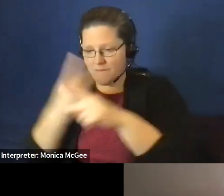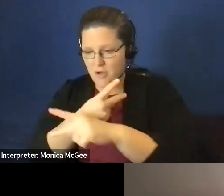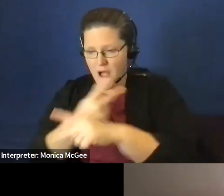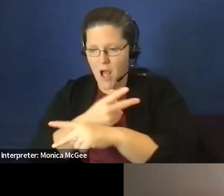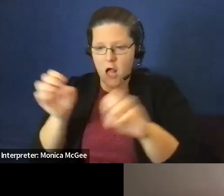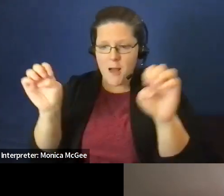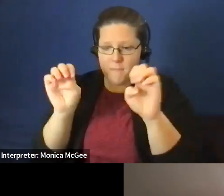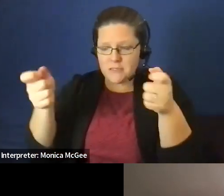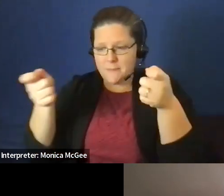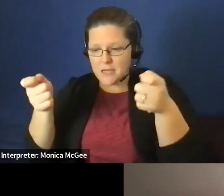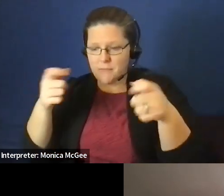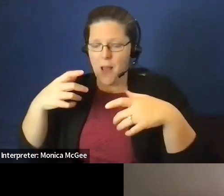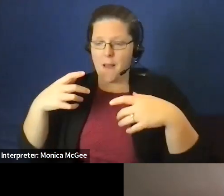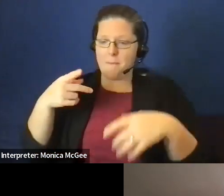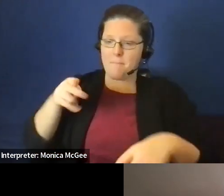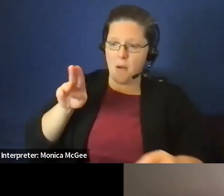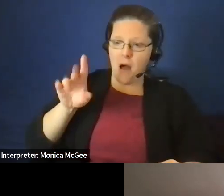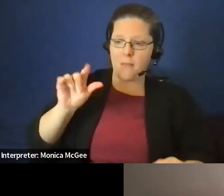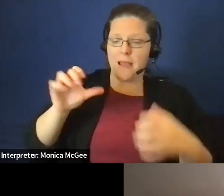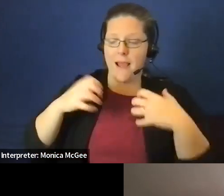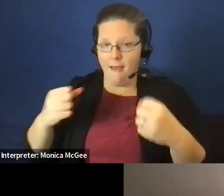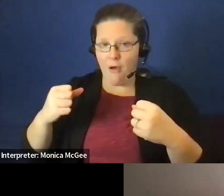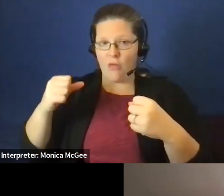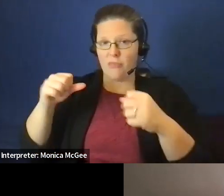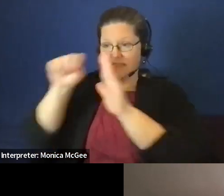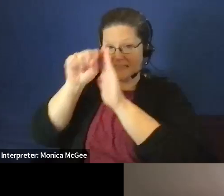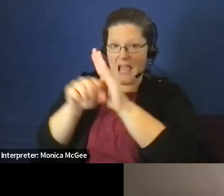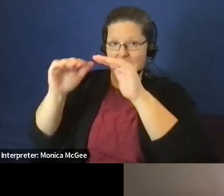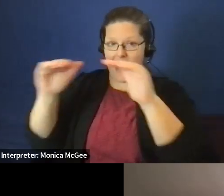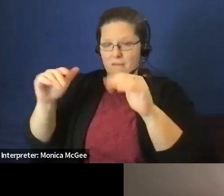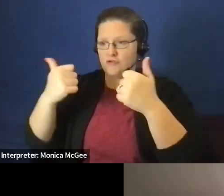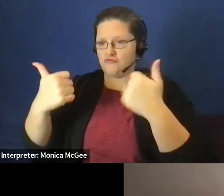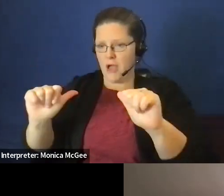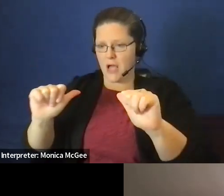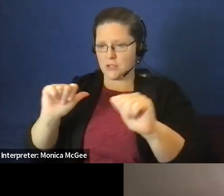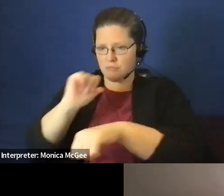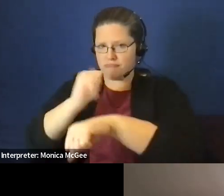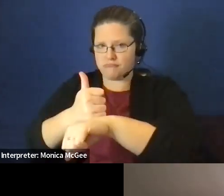centers, one in the capital. Since Maria, they have included -- immersed